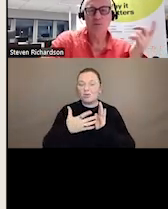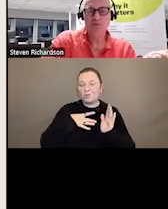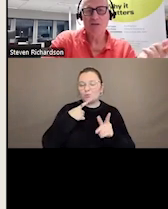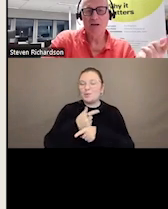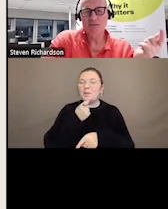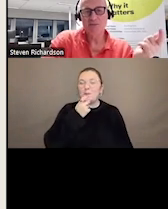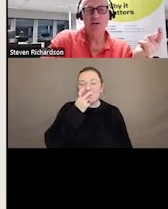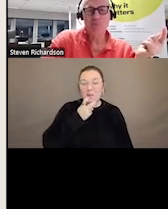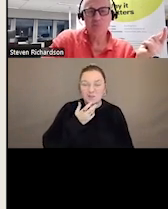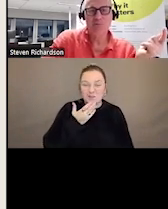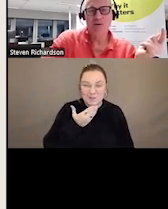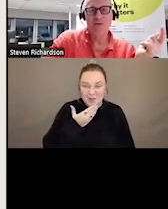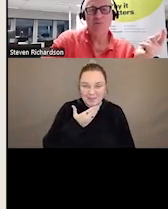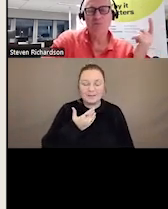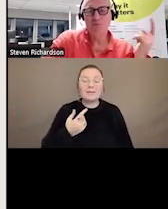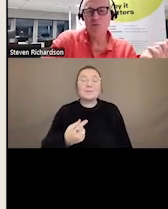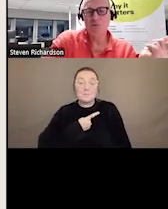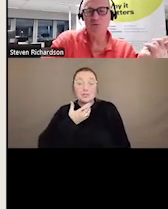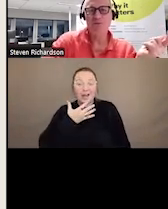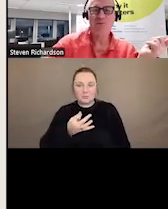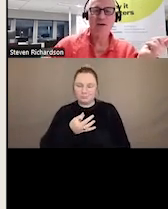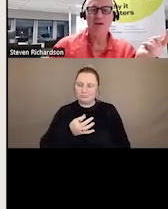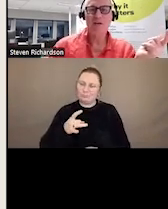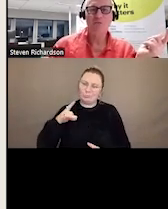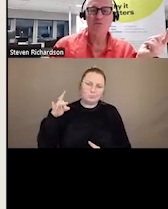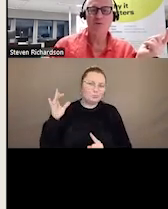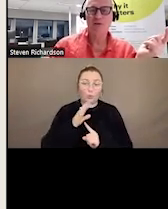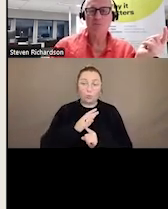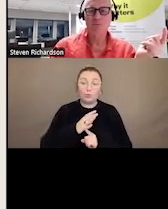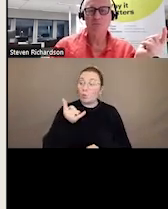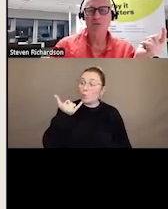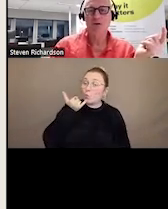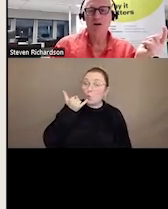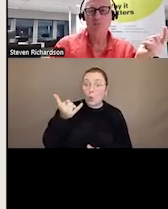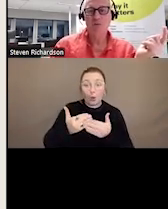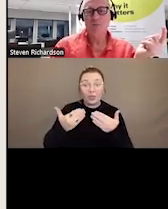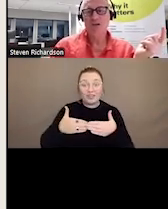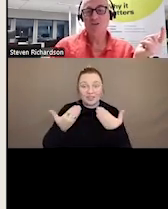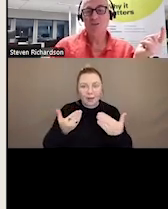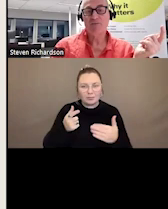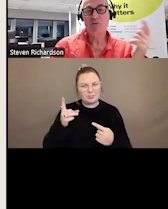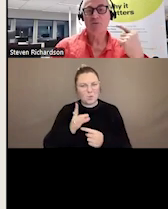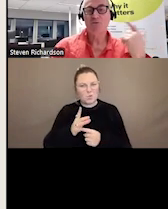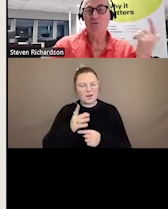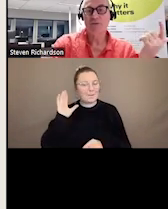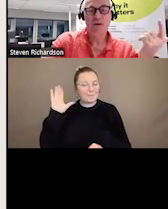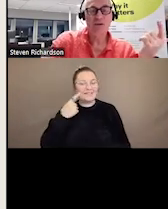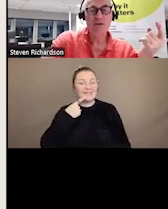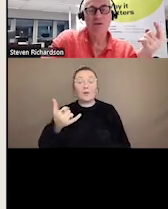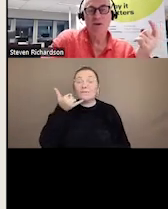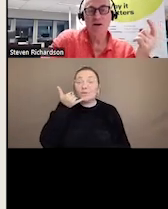personal calls and asks are important. I have already mentioned that phone calls on the day